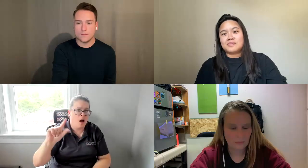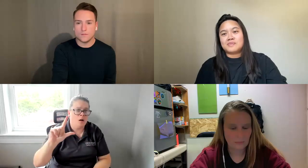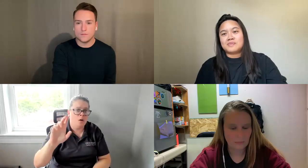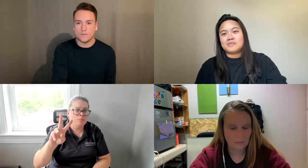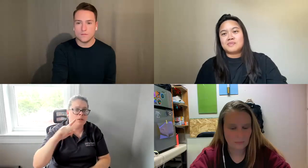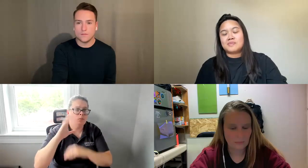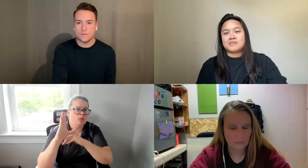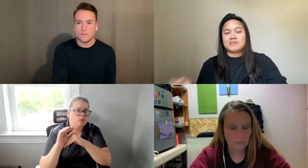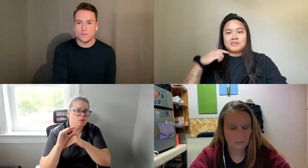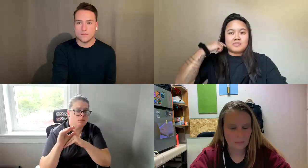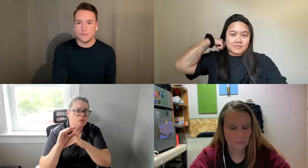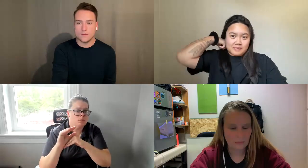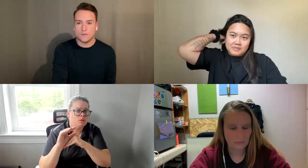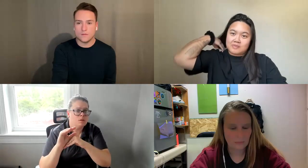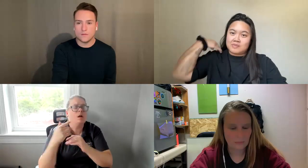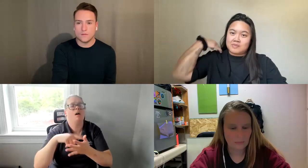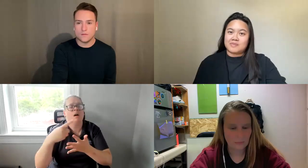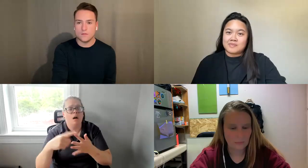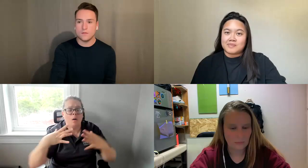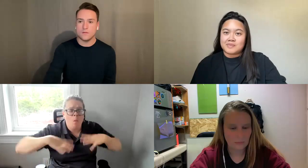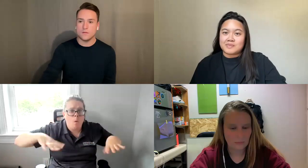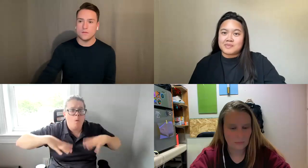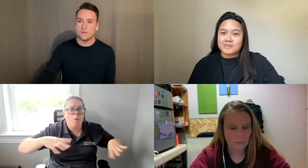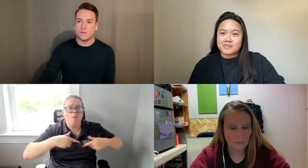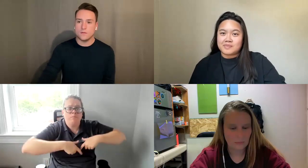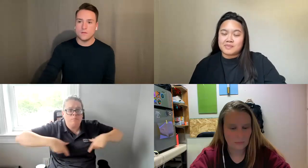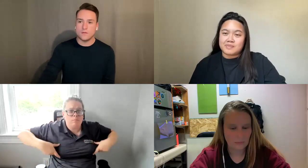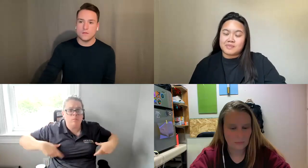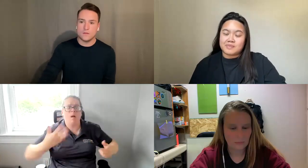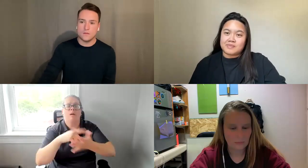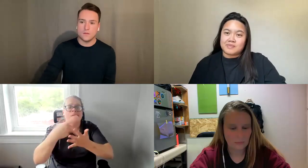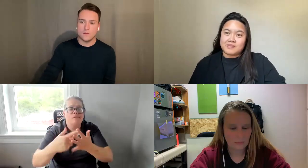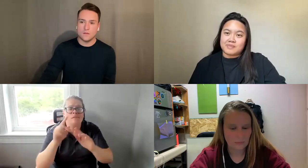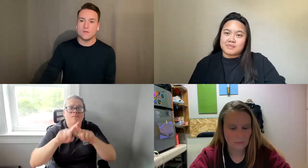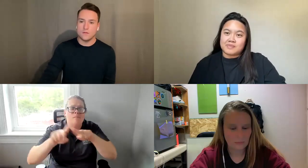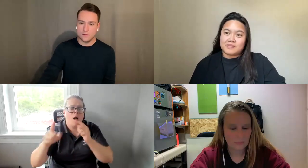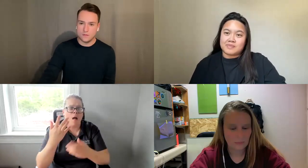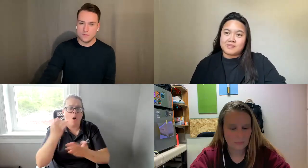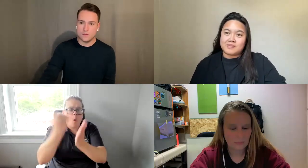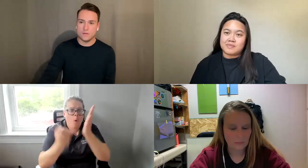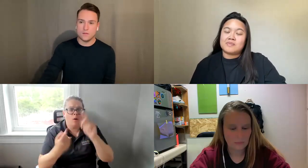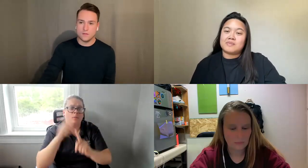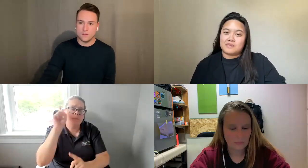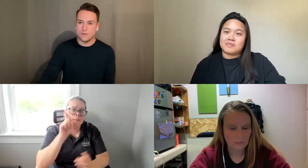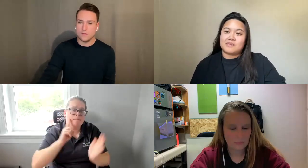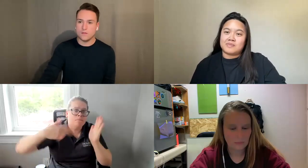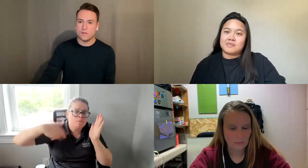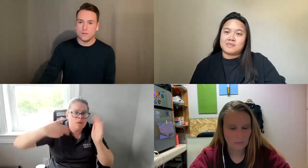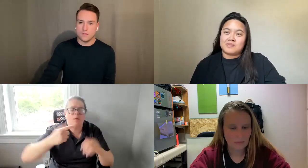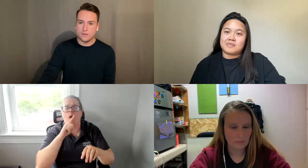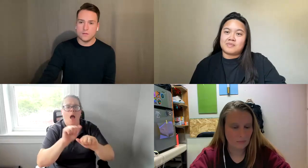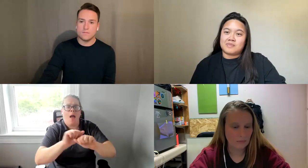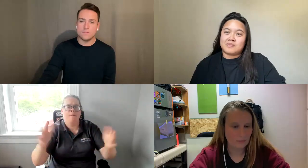And, you know, they were also able to stay at our vacation spot at a discount, get T shirts.